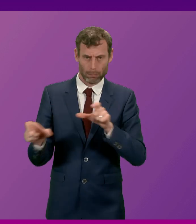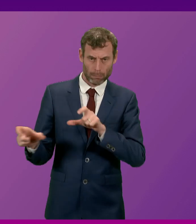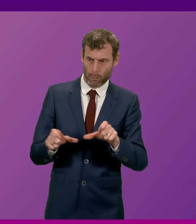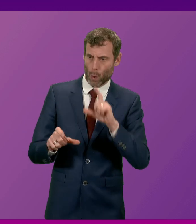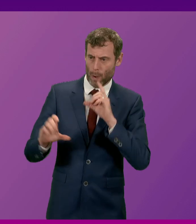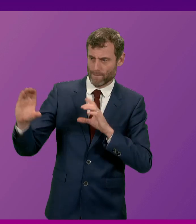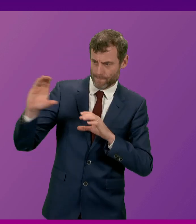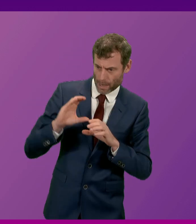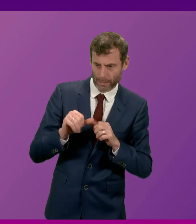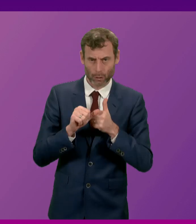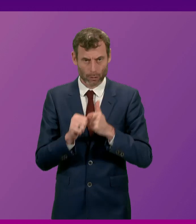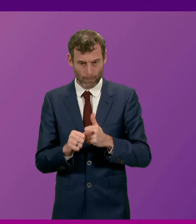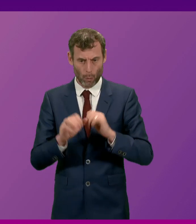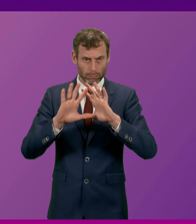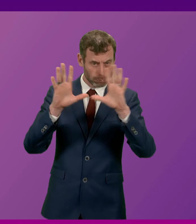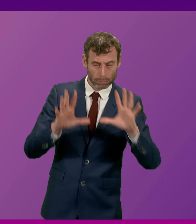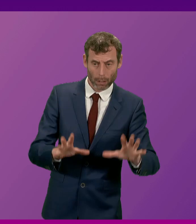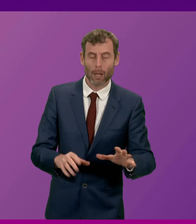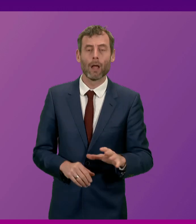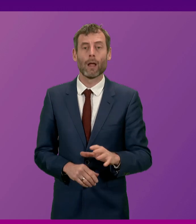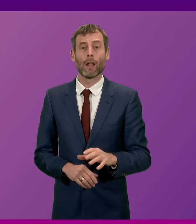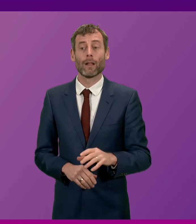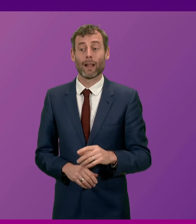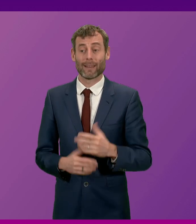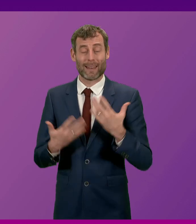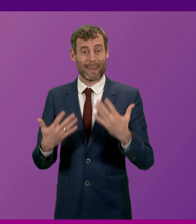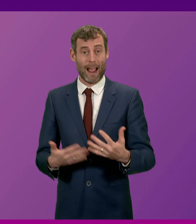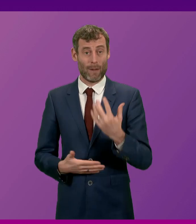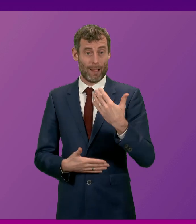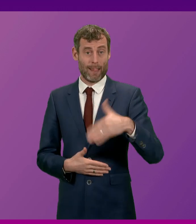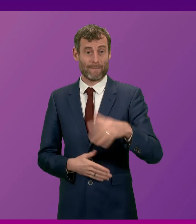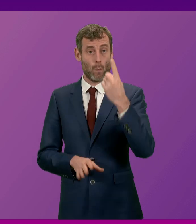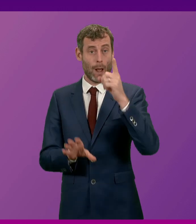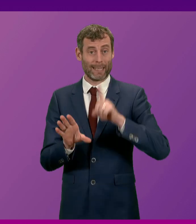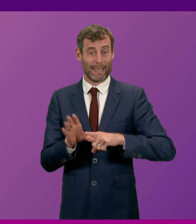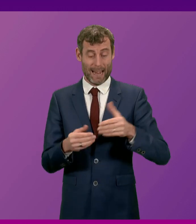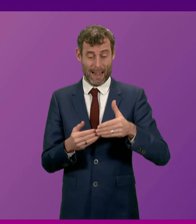we have only one year of financial certainty about the support that will be available.